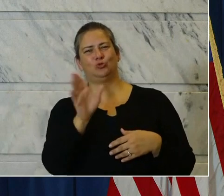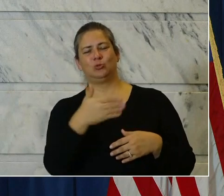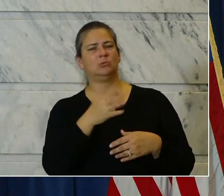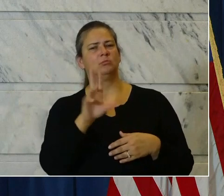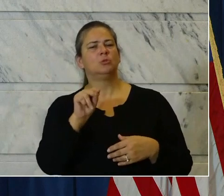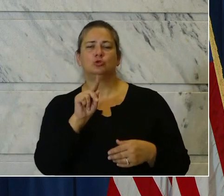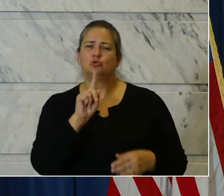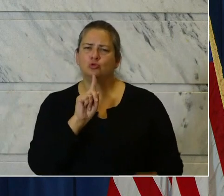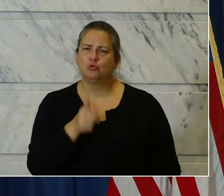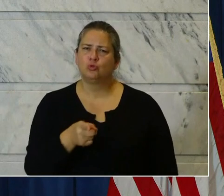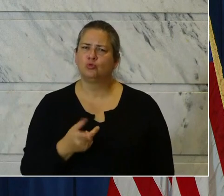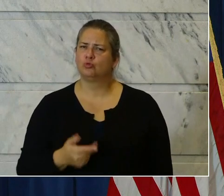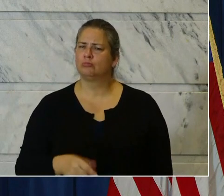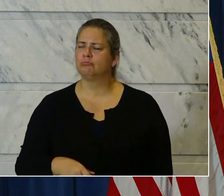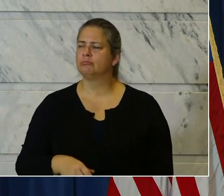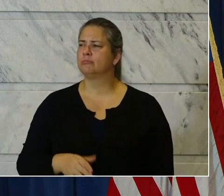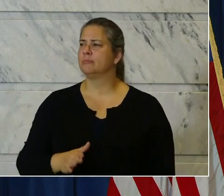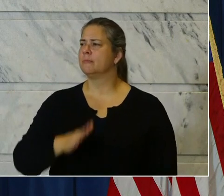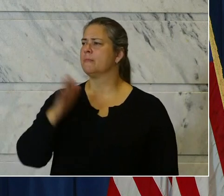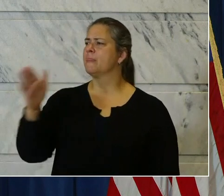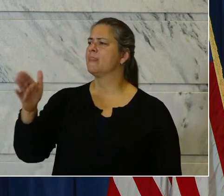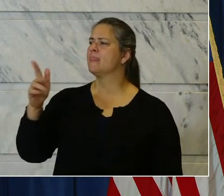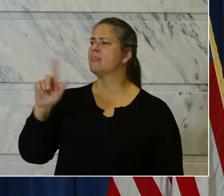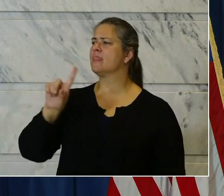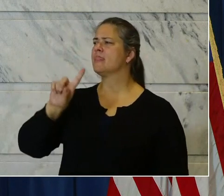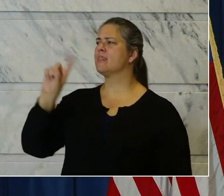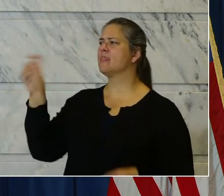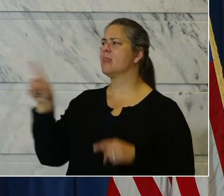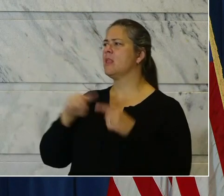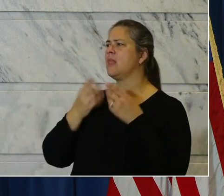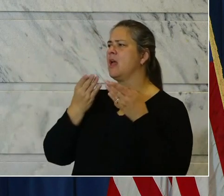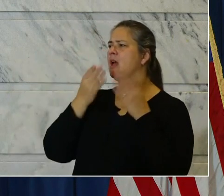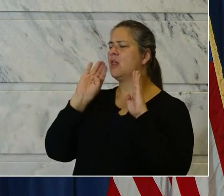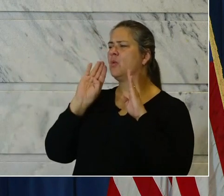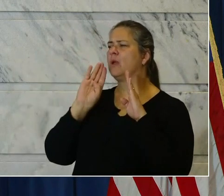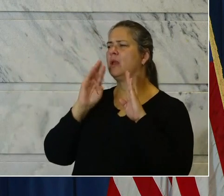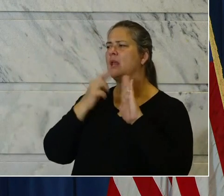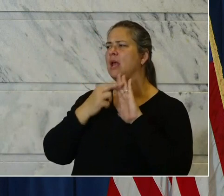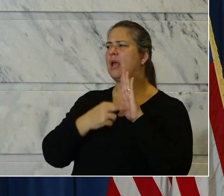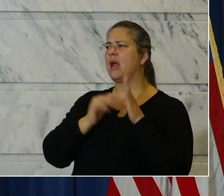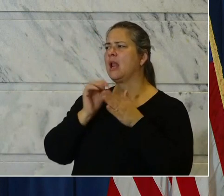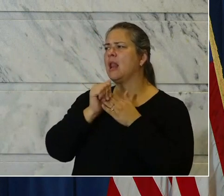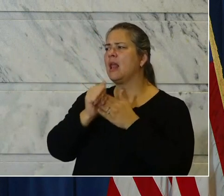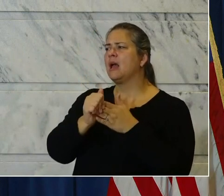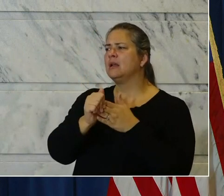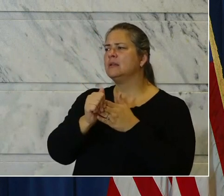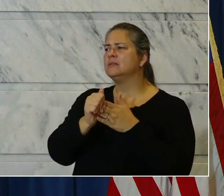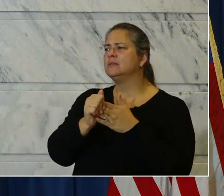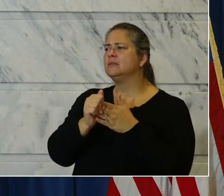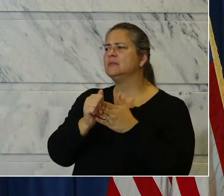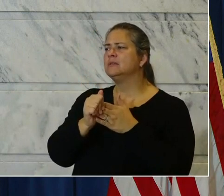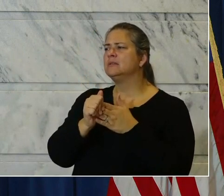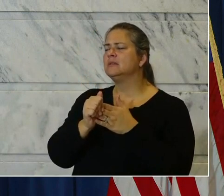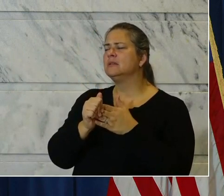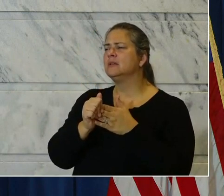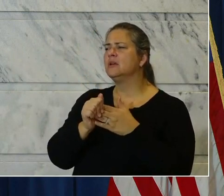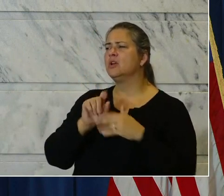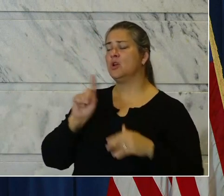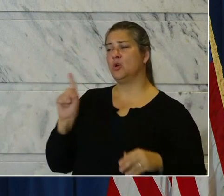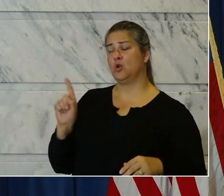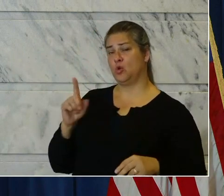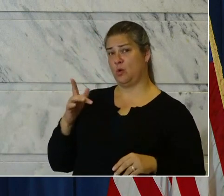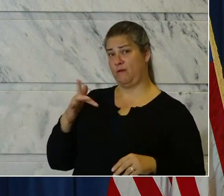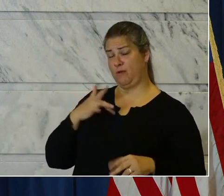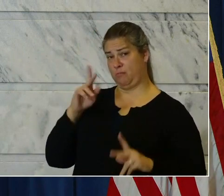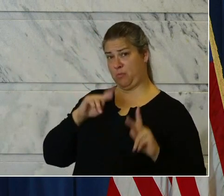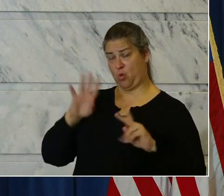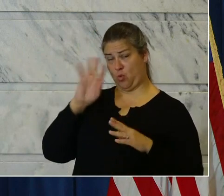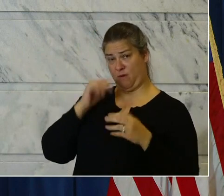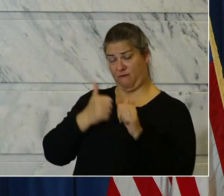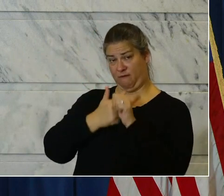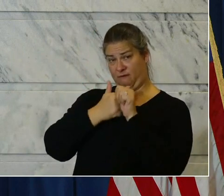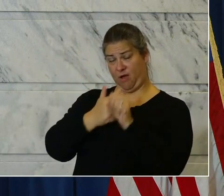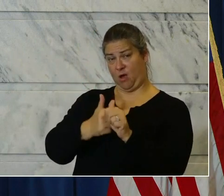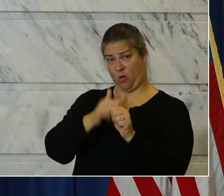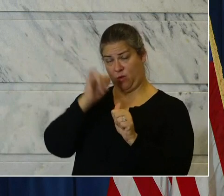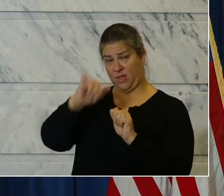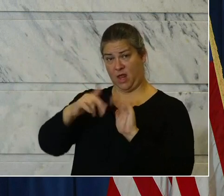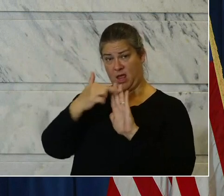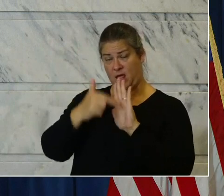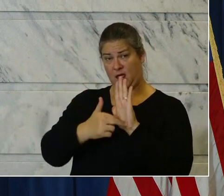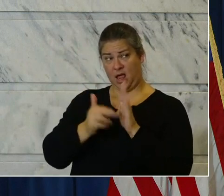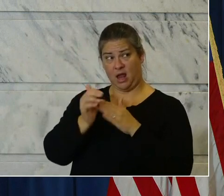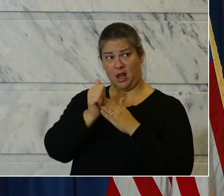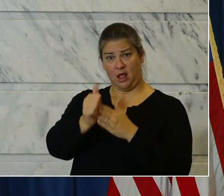IT'S VERY TRUE JOHN I DON'T.